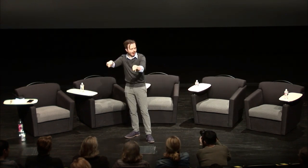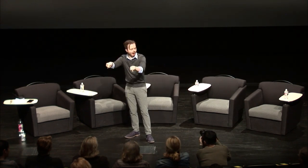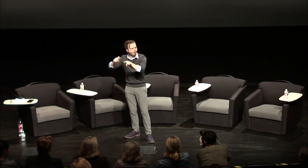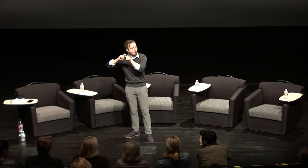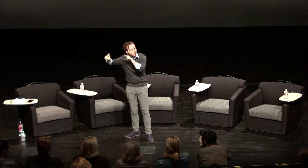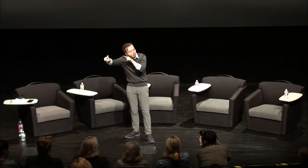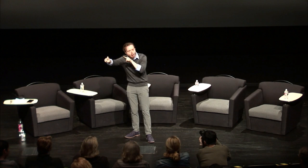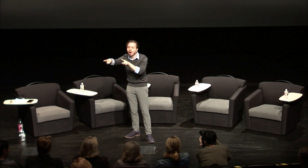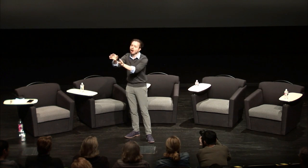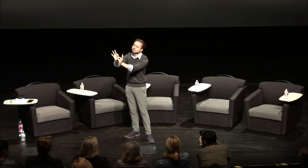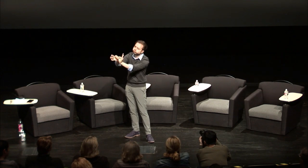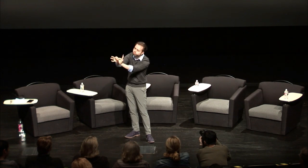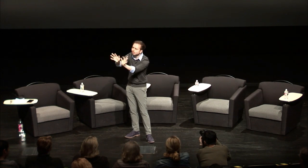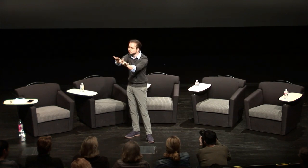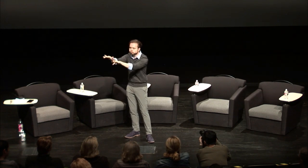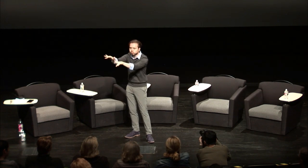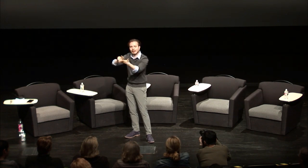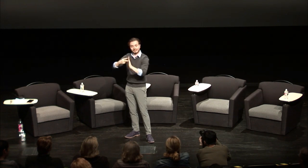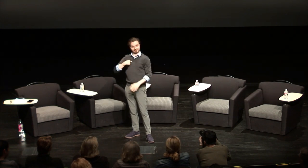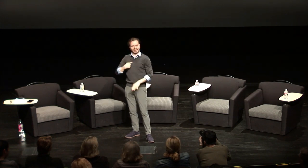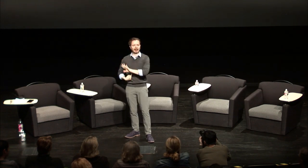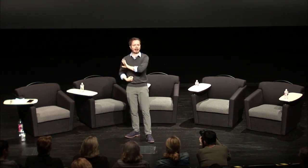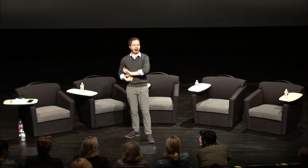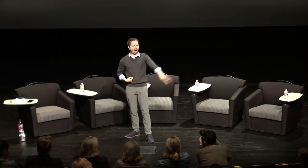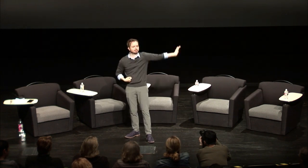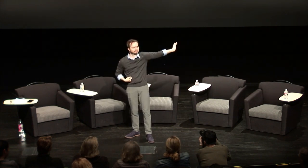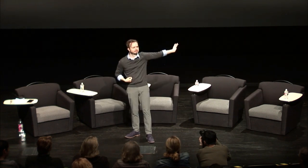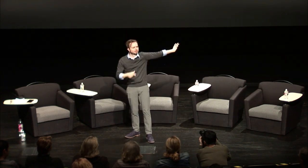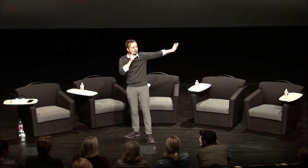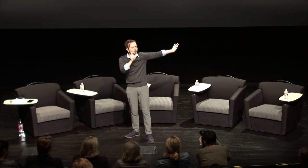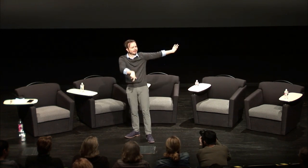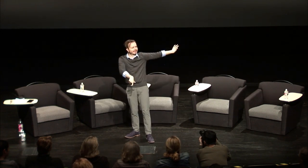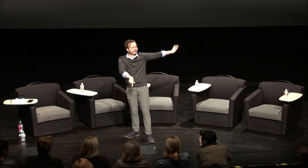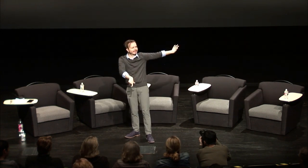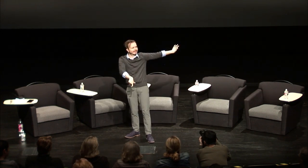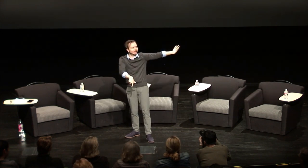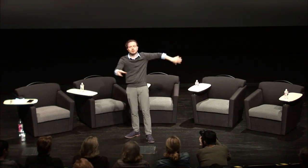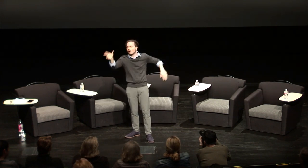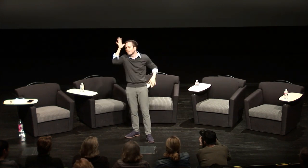get connected to an interpreter right he can make all of his calls through an interpreter he doesn't have to use me anymore